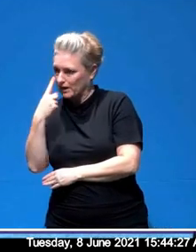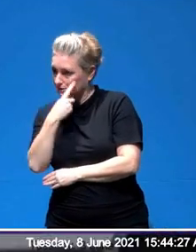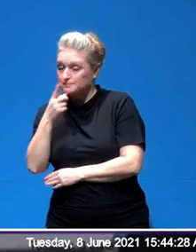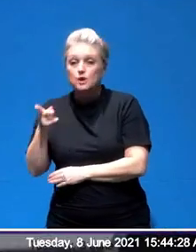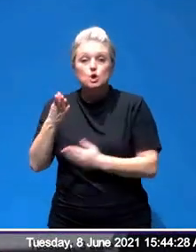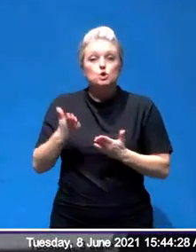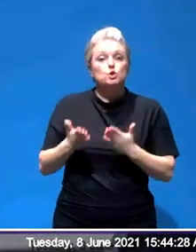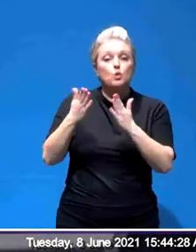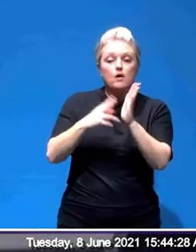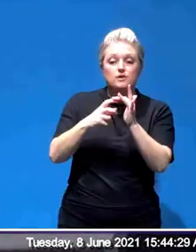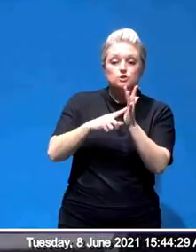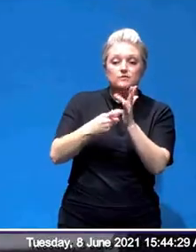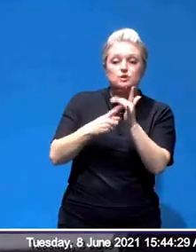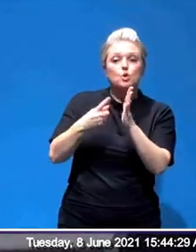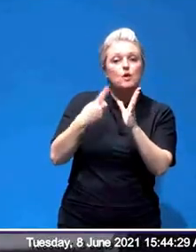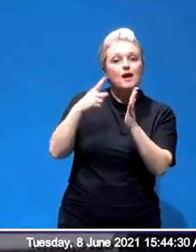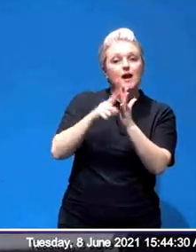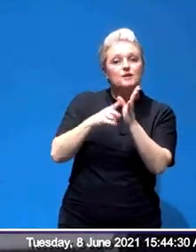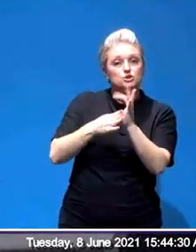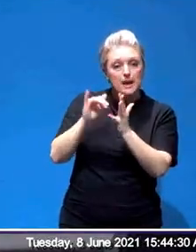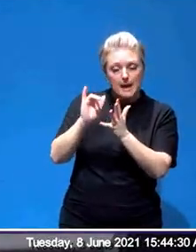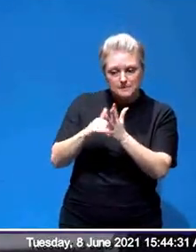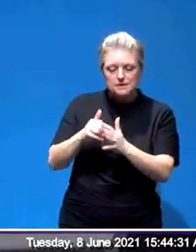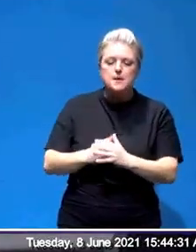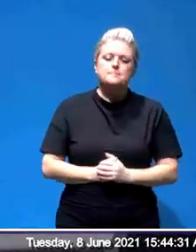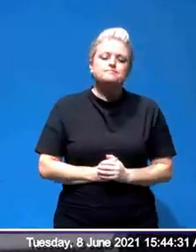And it's no excuse to say that I wasn't the Director at the time.